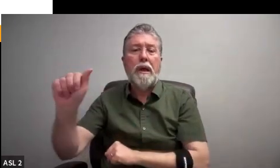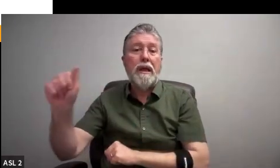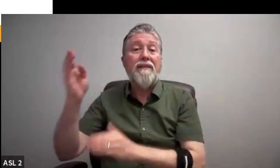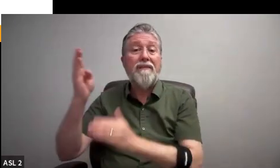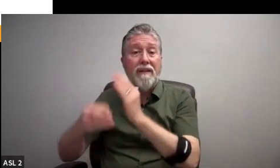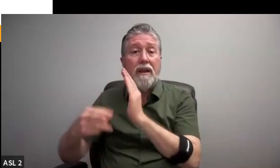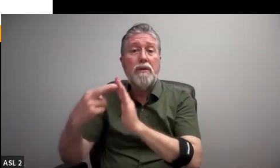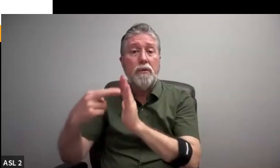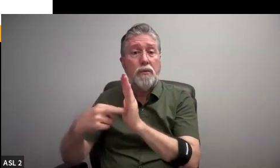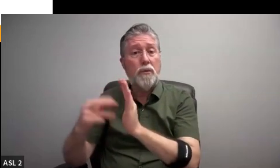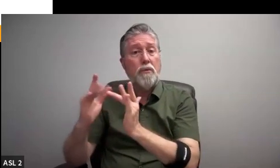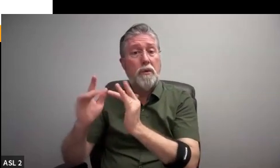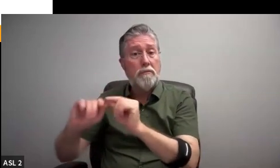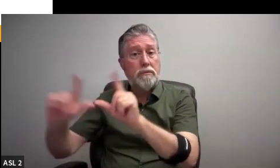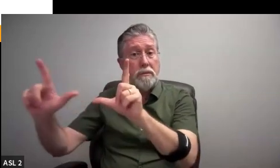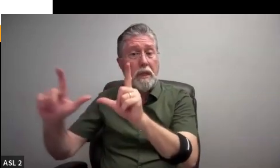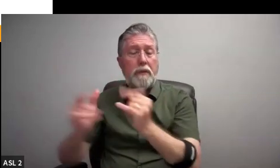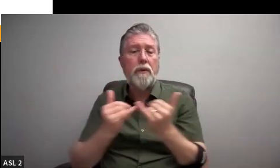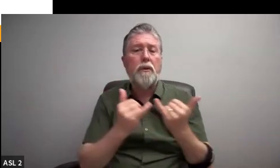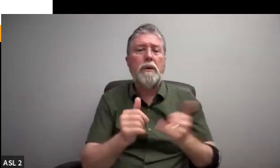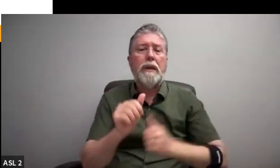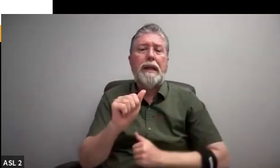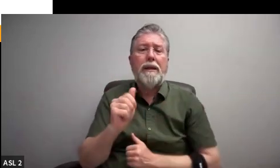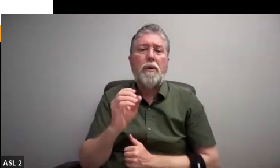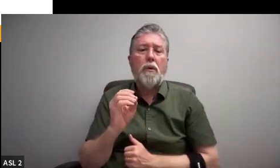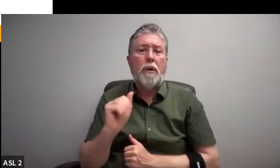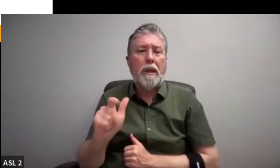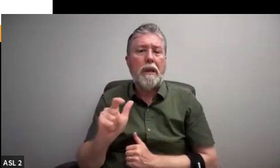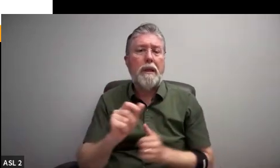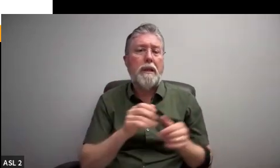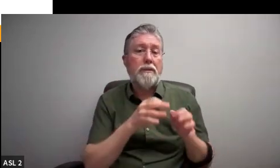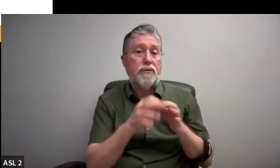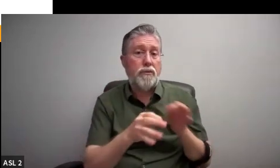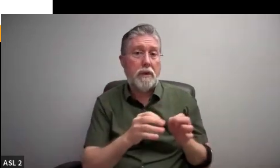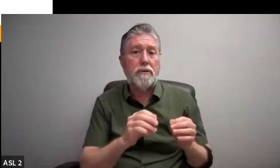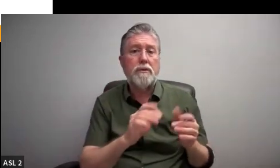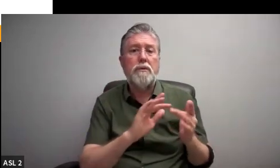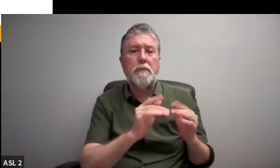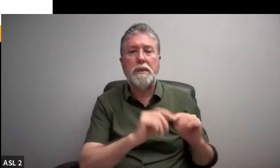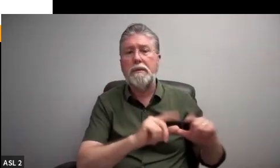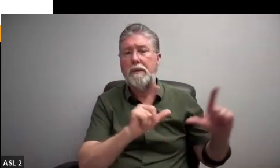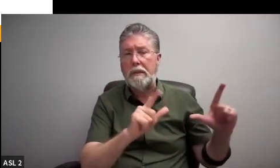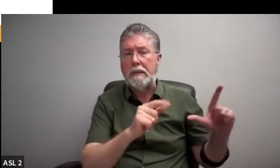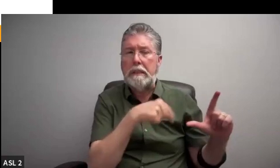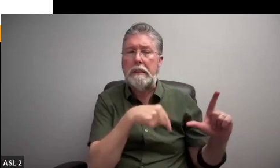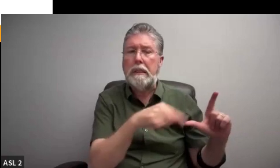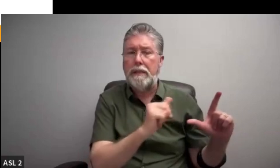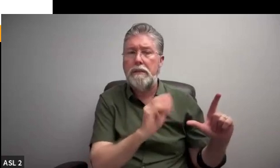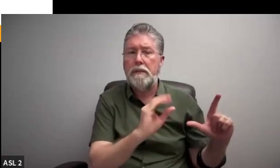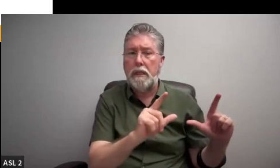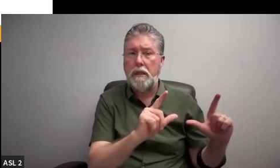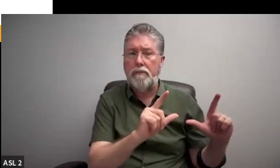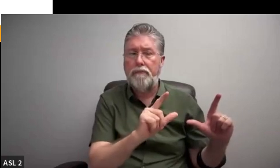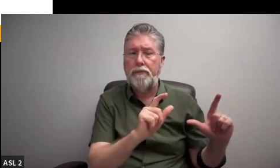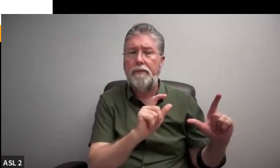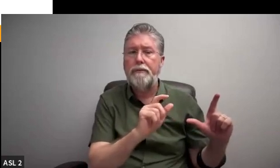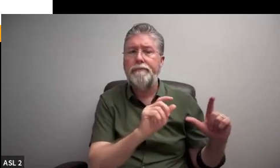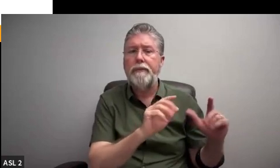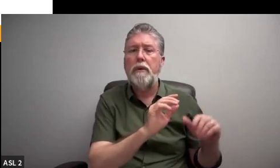as the current AoA program instructions webpage within ACL's website. The OAA final rule webpage,